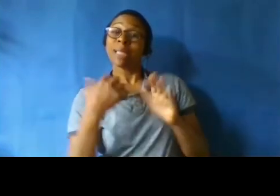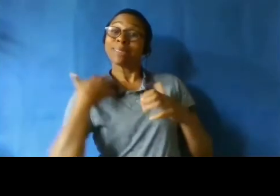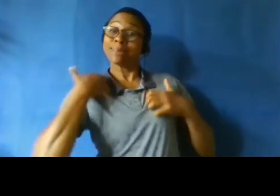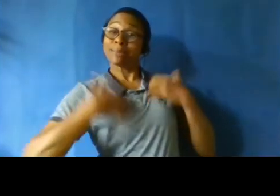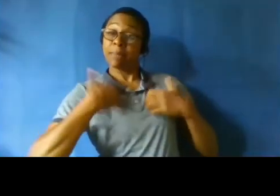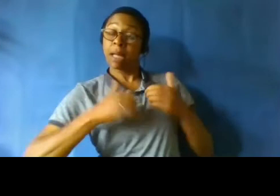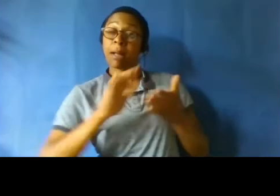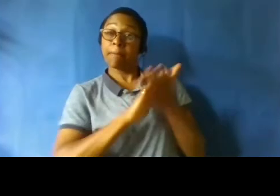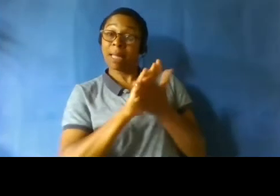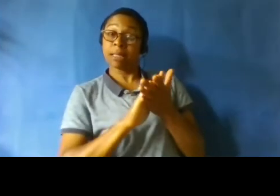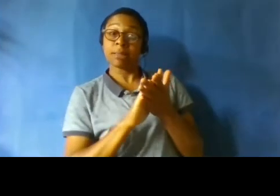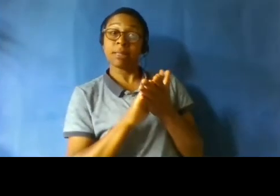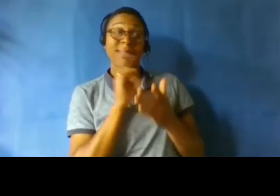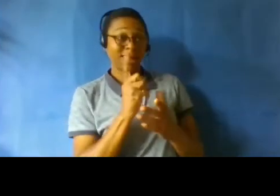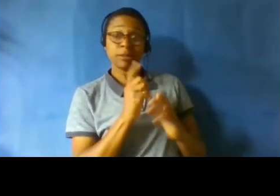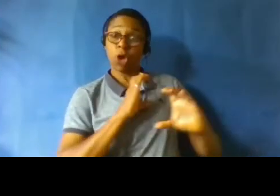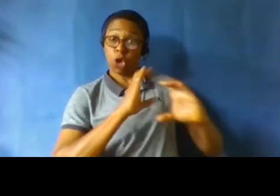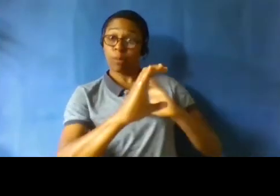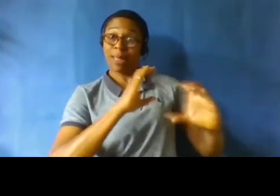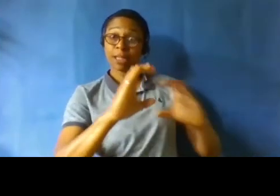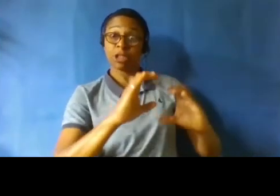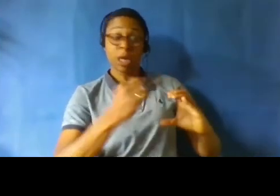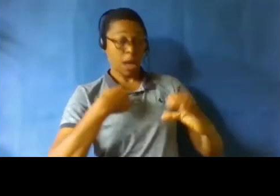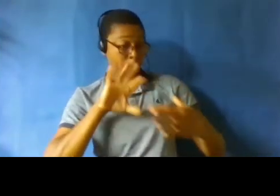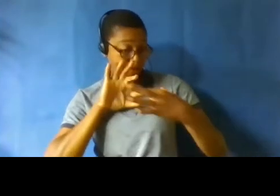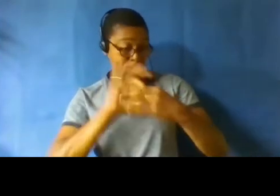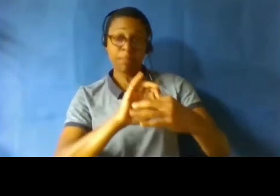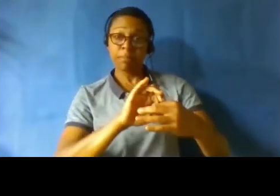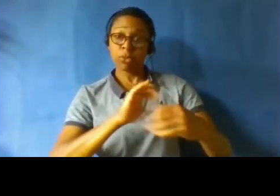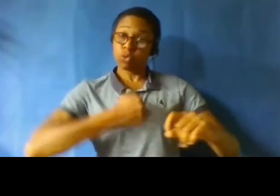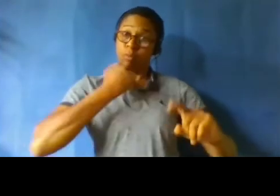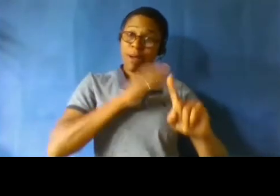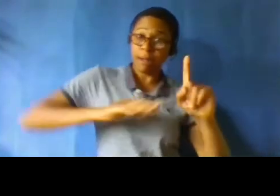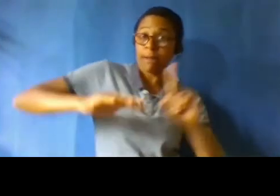dialogues with her environment bags and sensual engagements with her